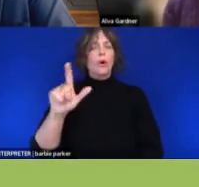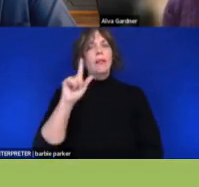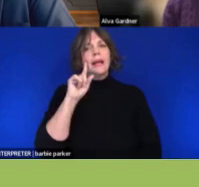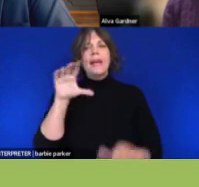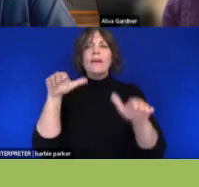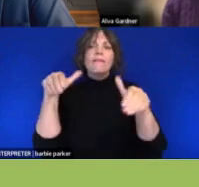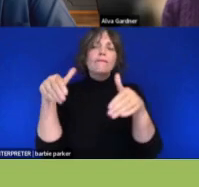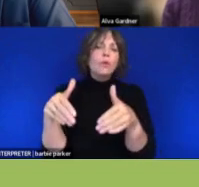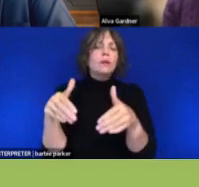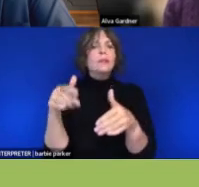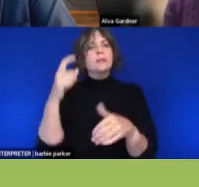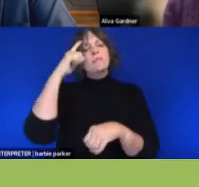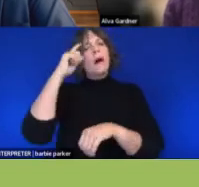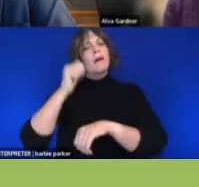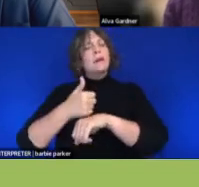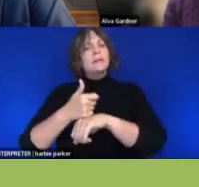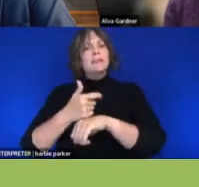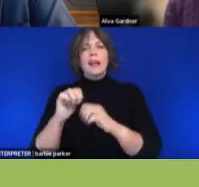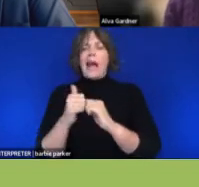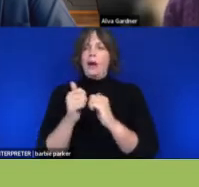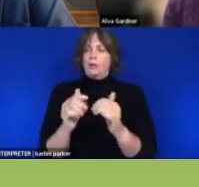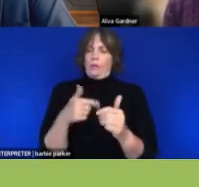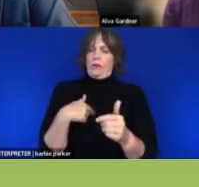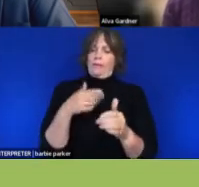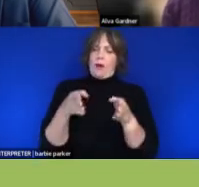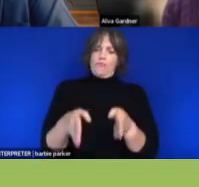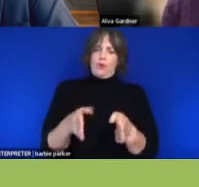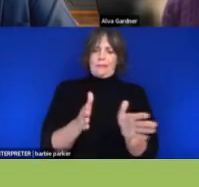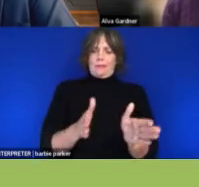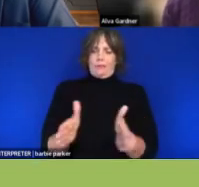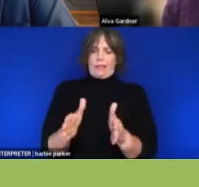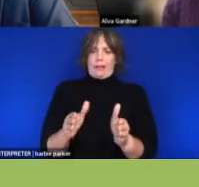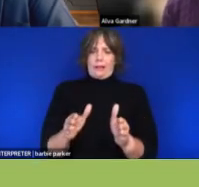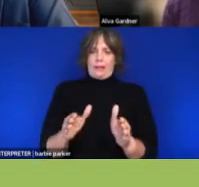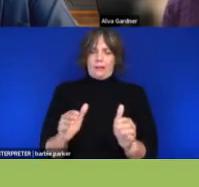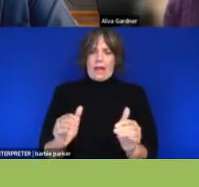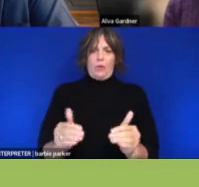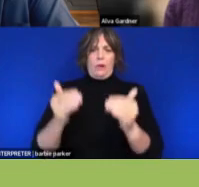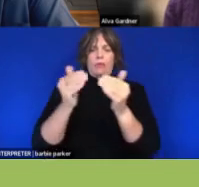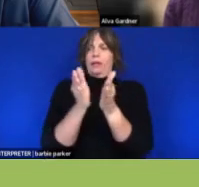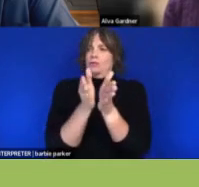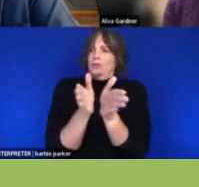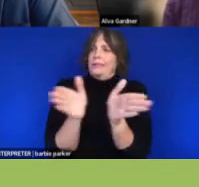person-centered planning to scale? So it's not just one person at a time, it's everybody. And how do we really